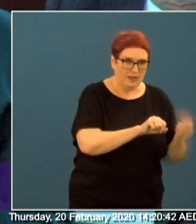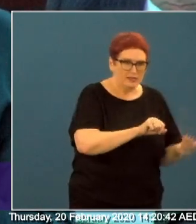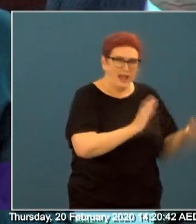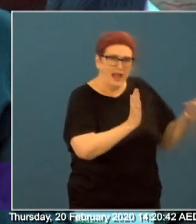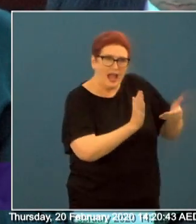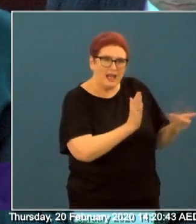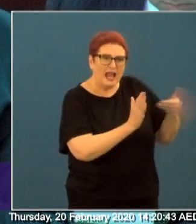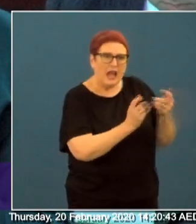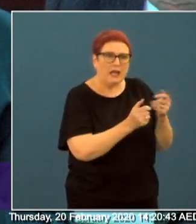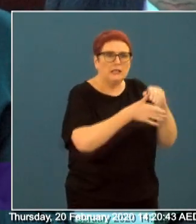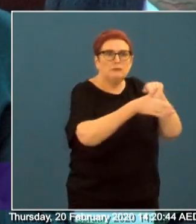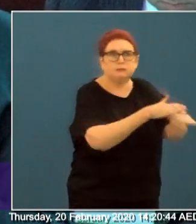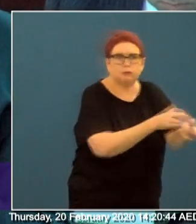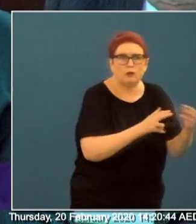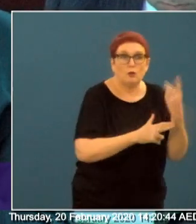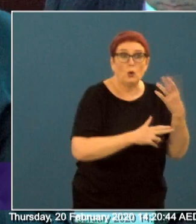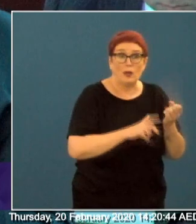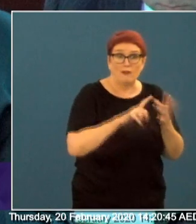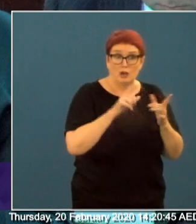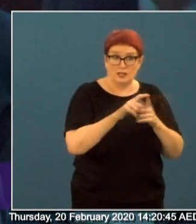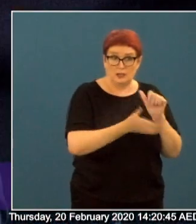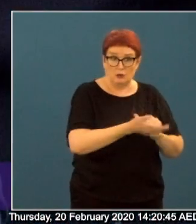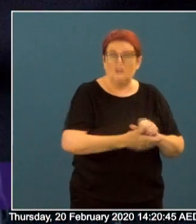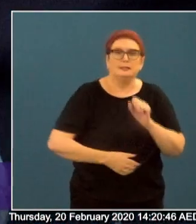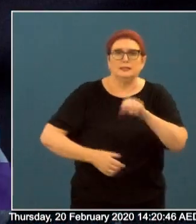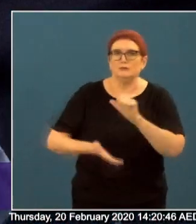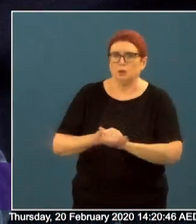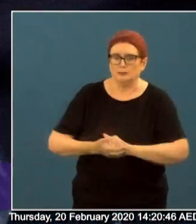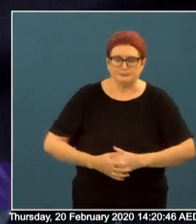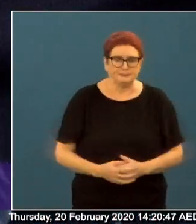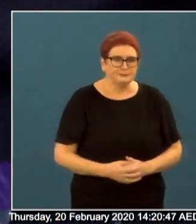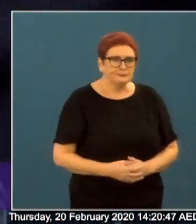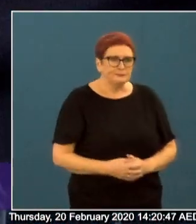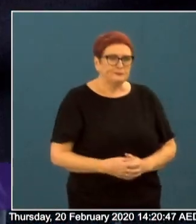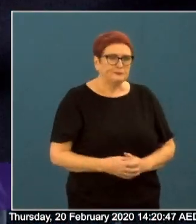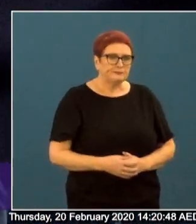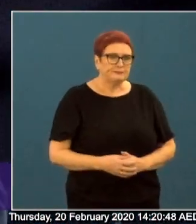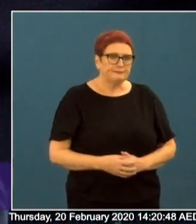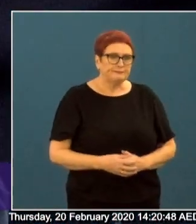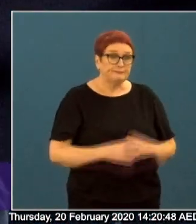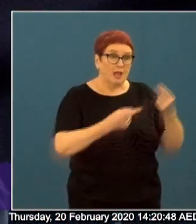with intellectual disability. So that's the framework? That's correct. And on the area of service delivery,